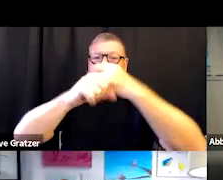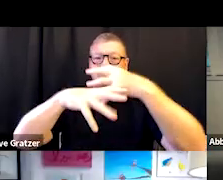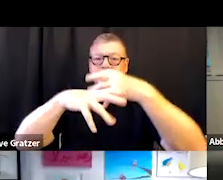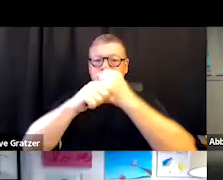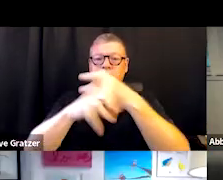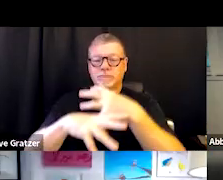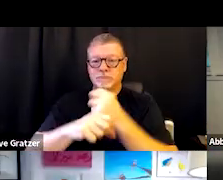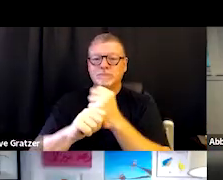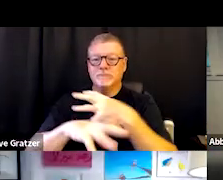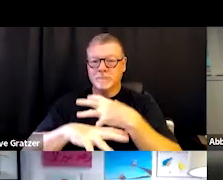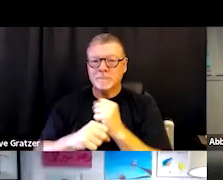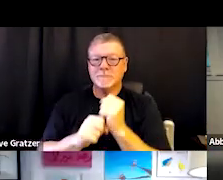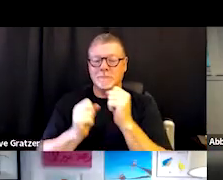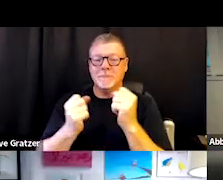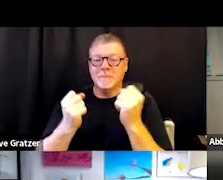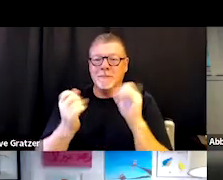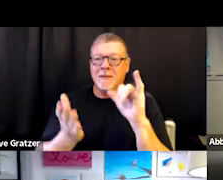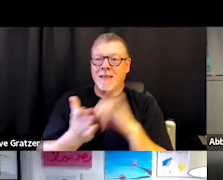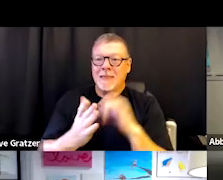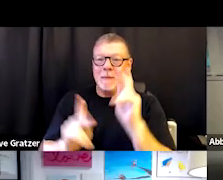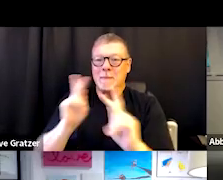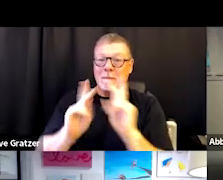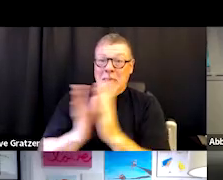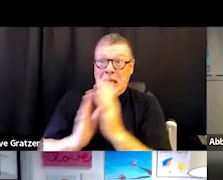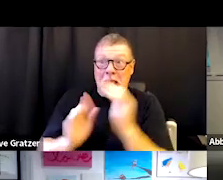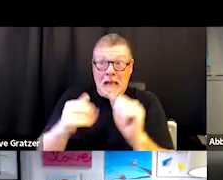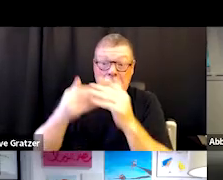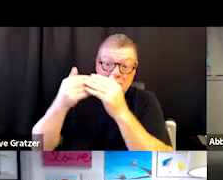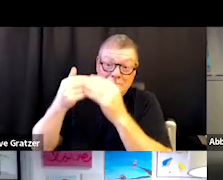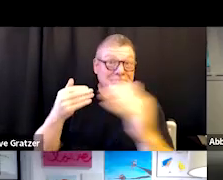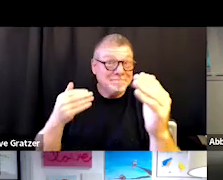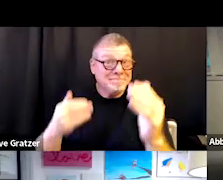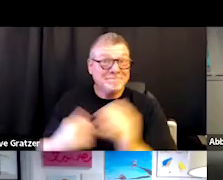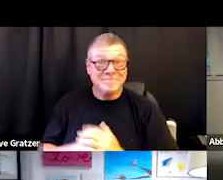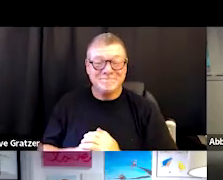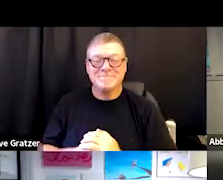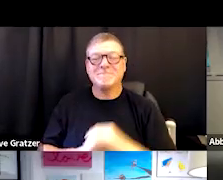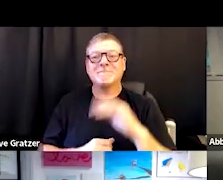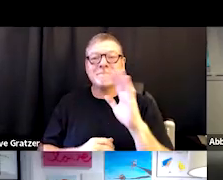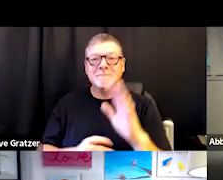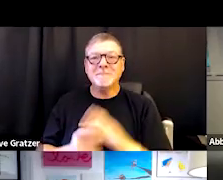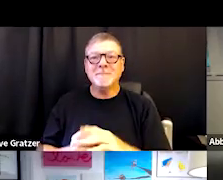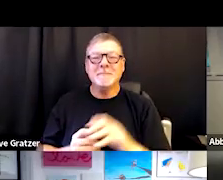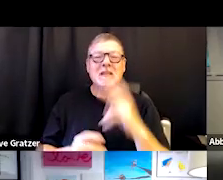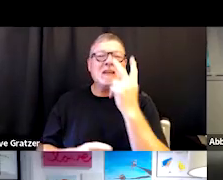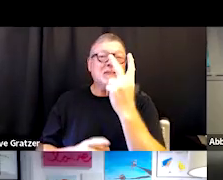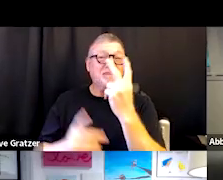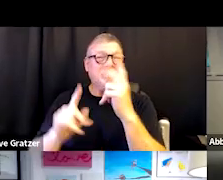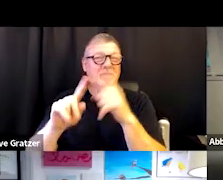that folks are asking and we can go from there. So Kristin, I'll throw the first couple to you and this is just